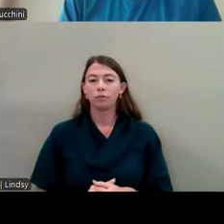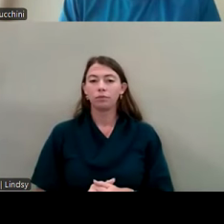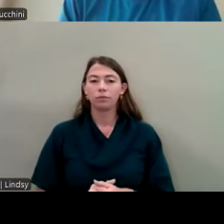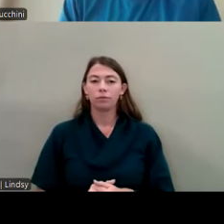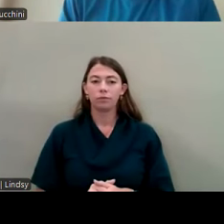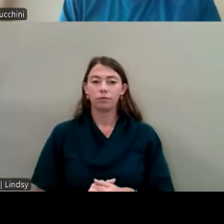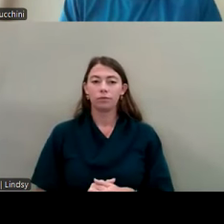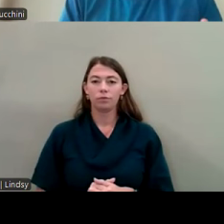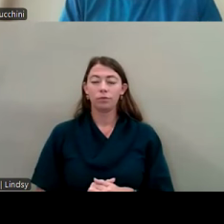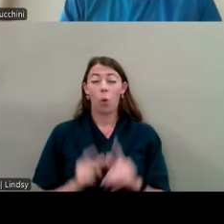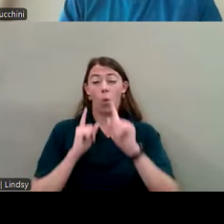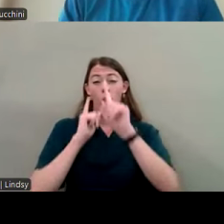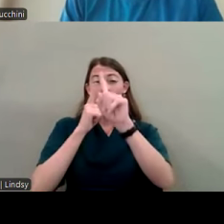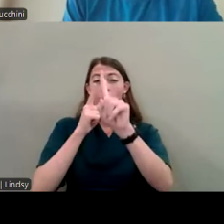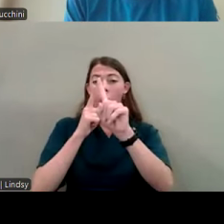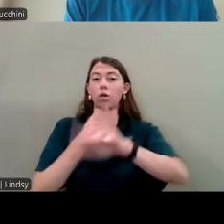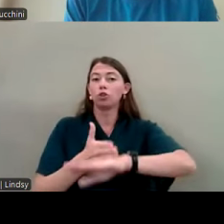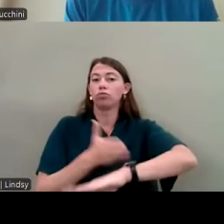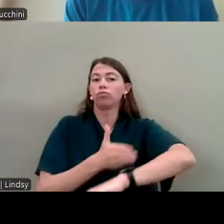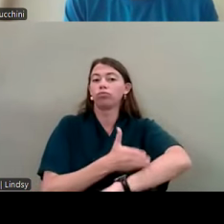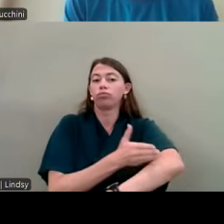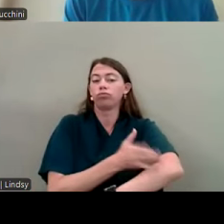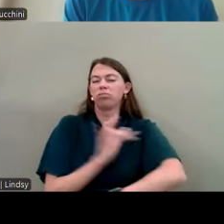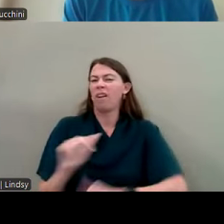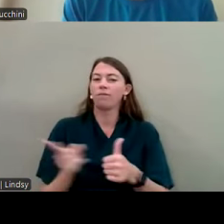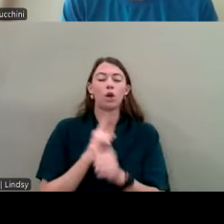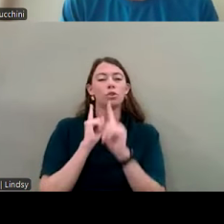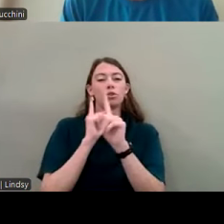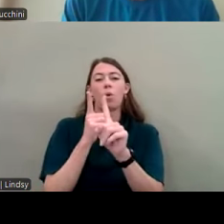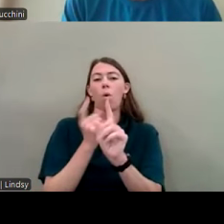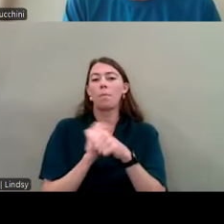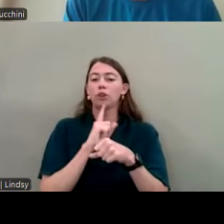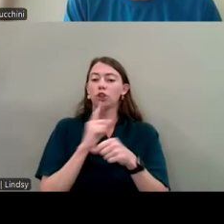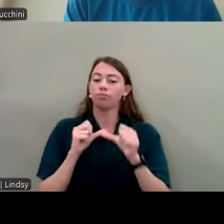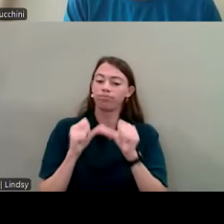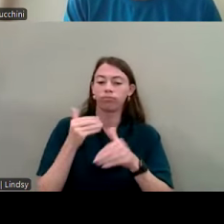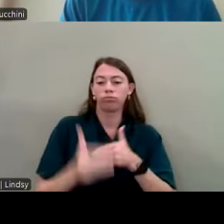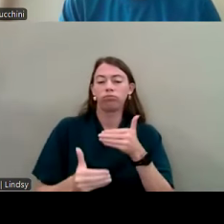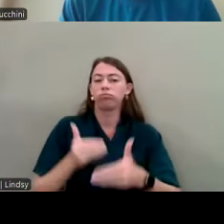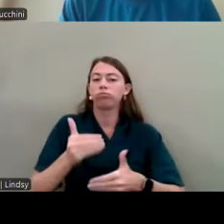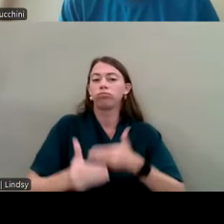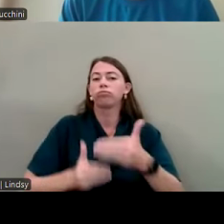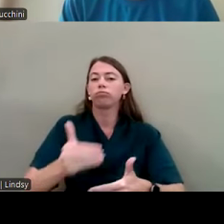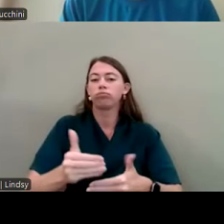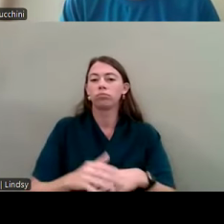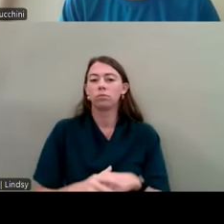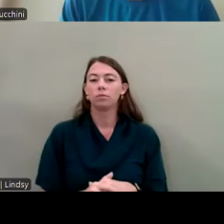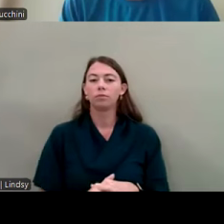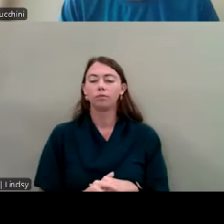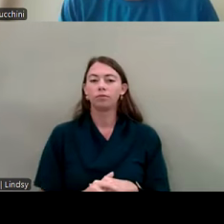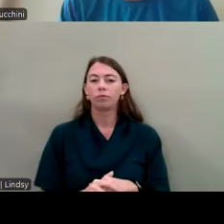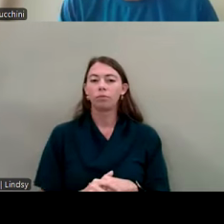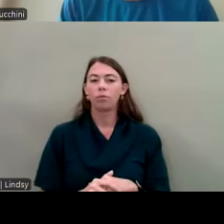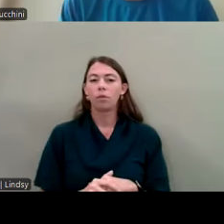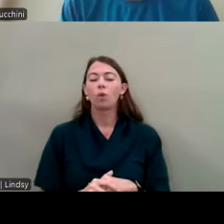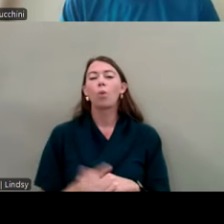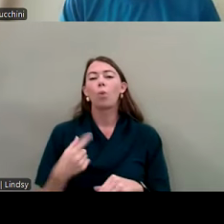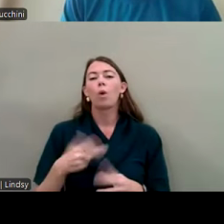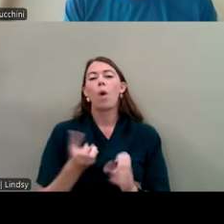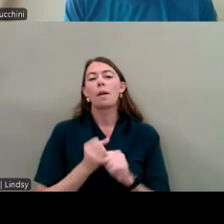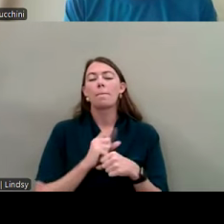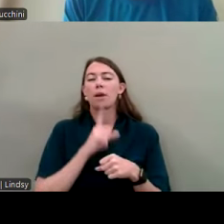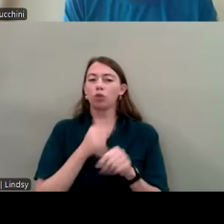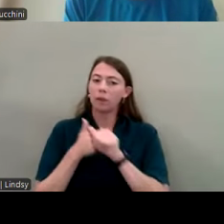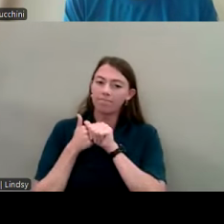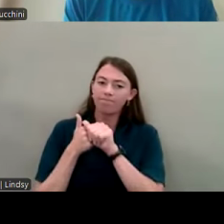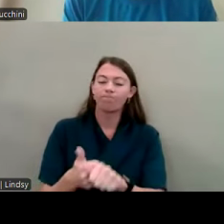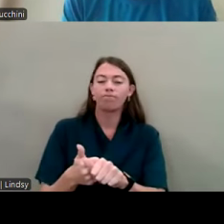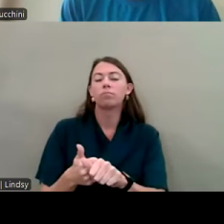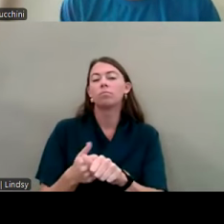Making progress should be the first goal. Being 100% compliant with the guideline could be if